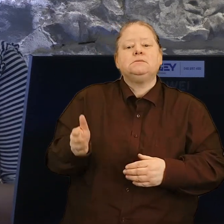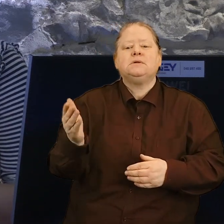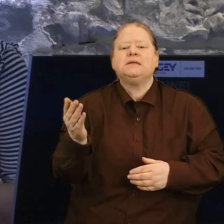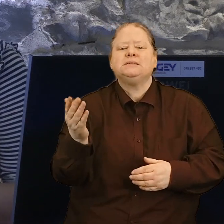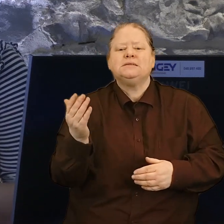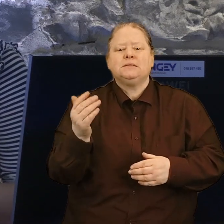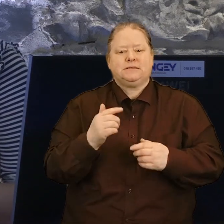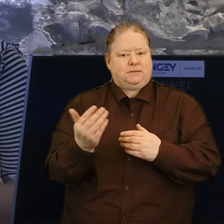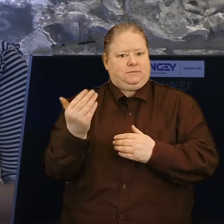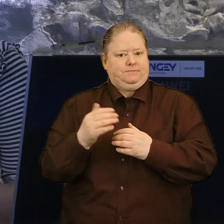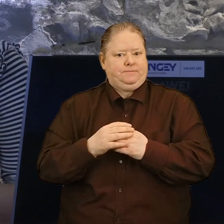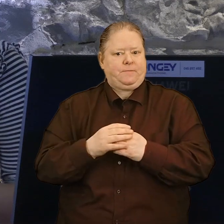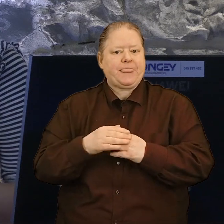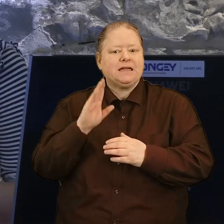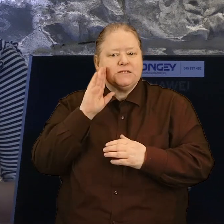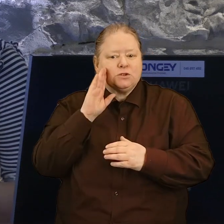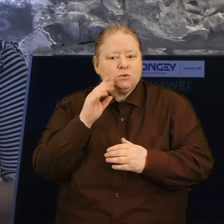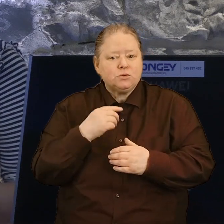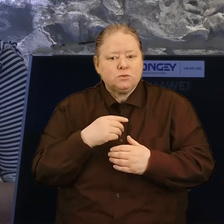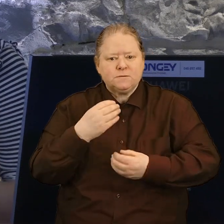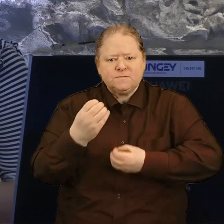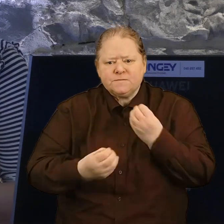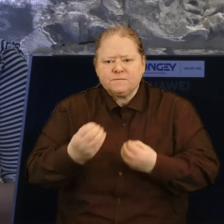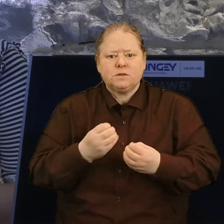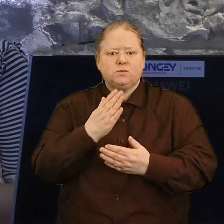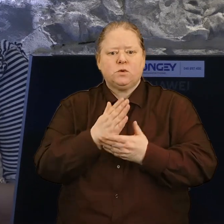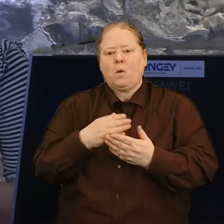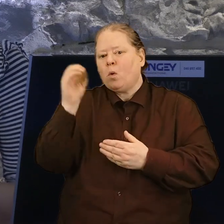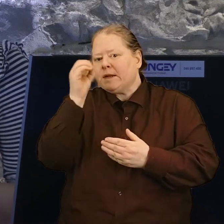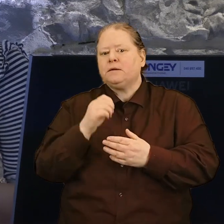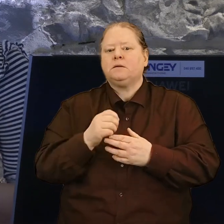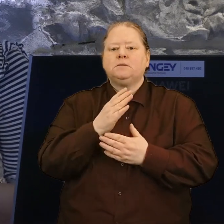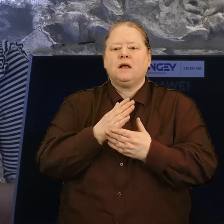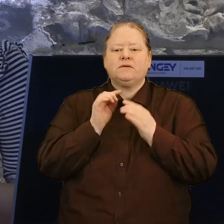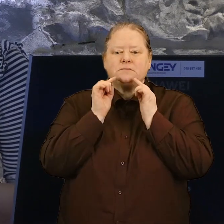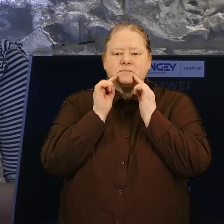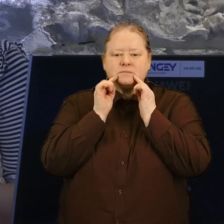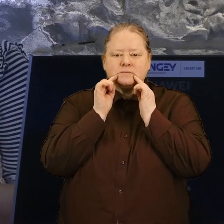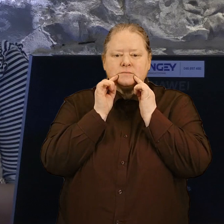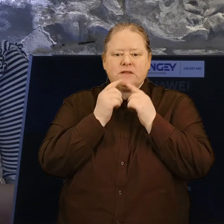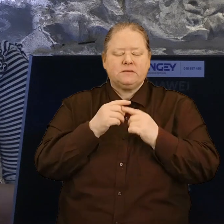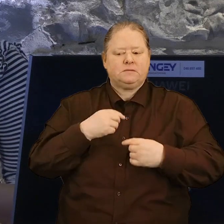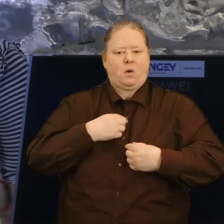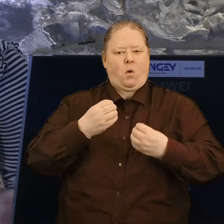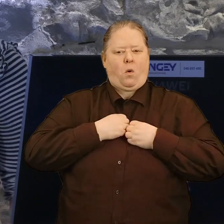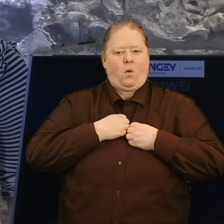demonstrative gesture, a listener to conviction on some point of opinion, with a half suppressed smile from confidence in the soundness of his own